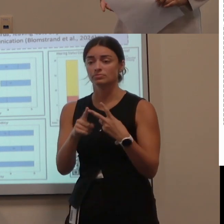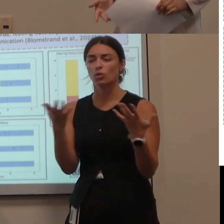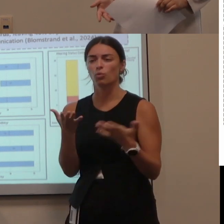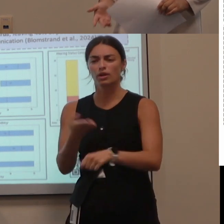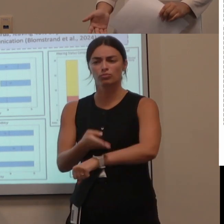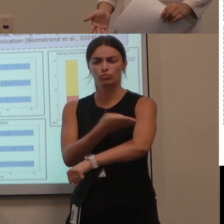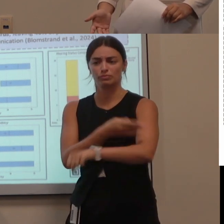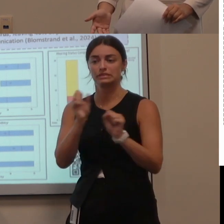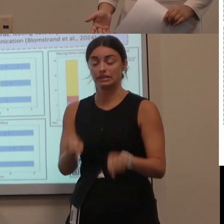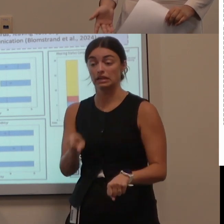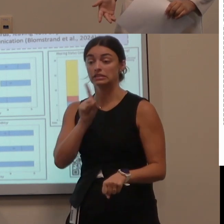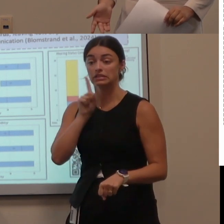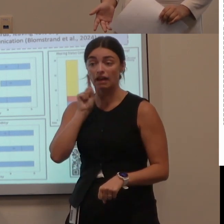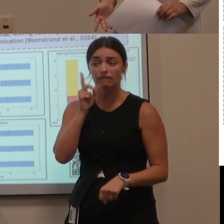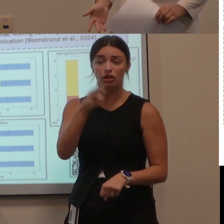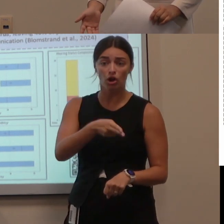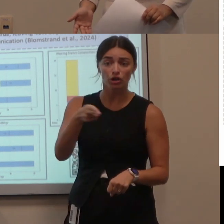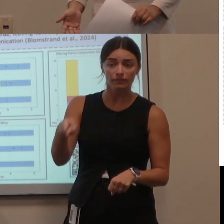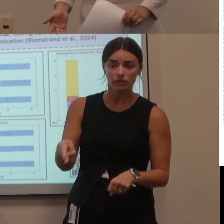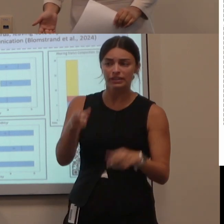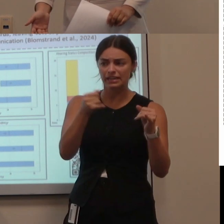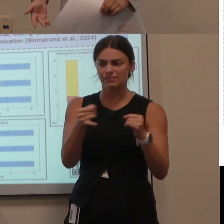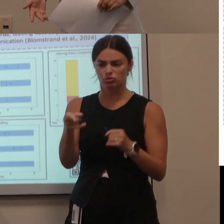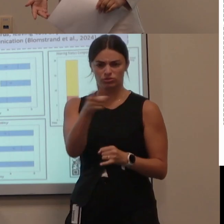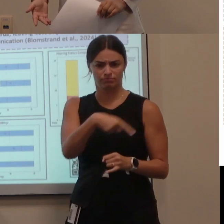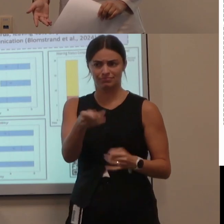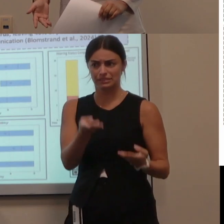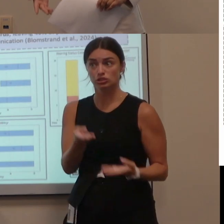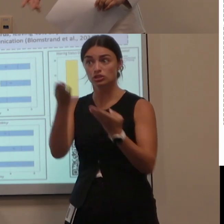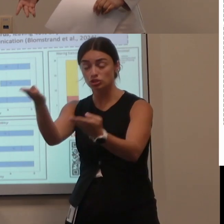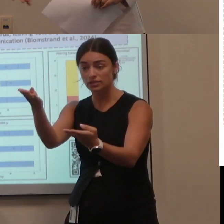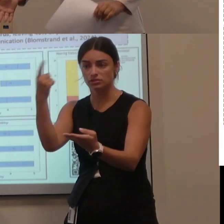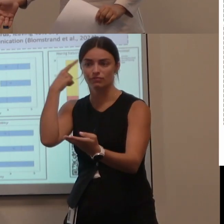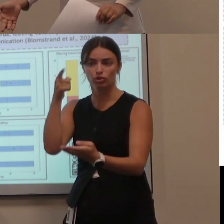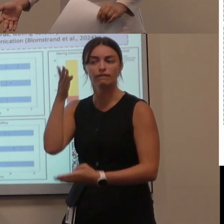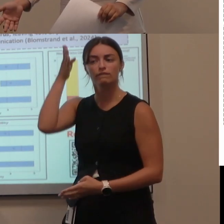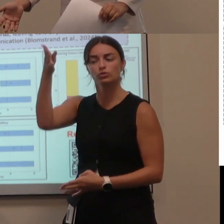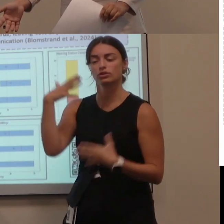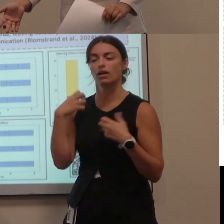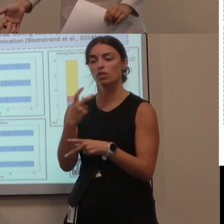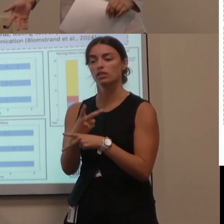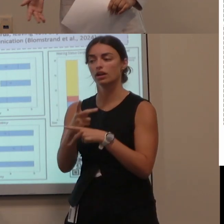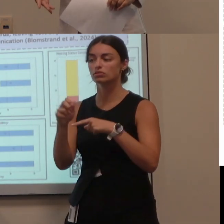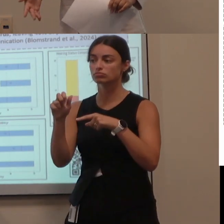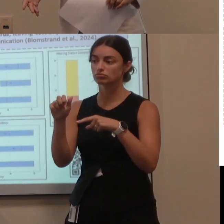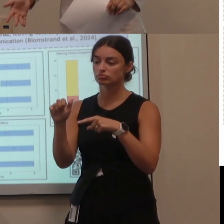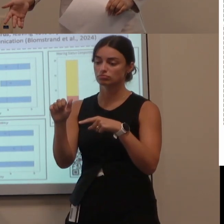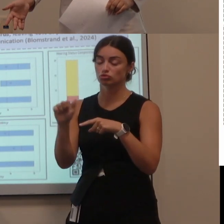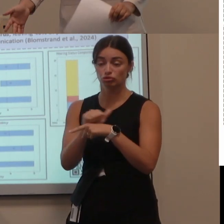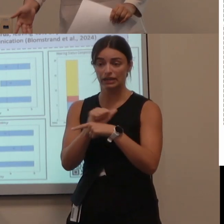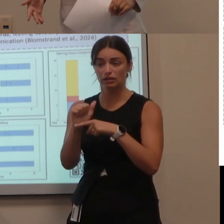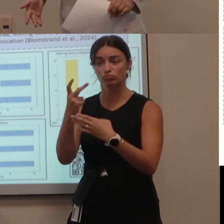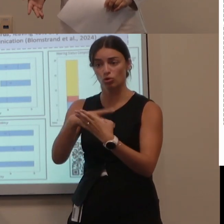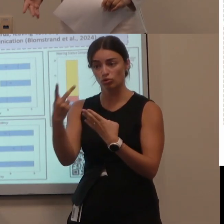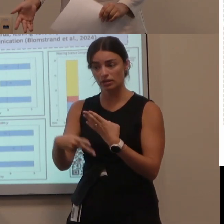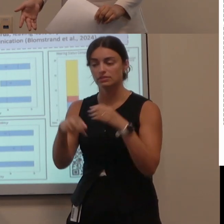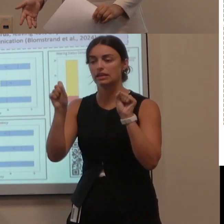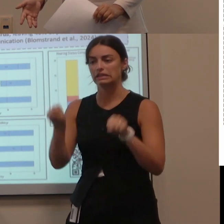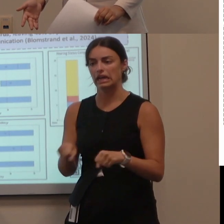and hard of hearing individuals suggest so that future healthcare training programs can include more inclusive